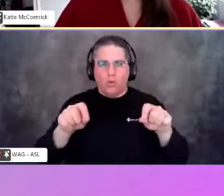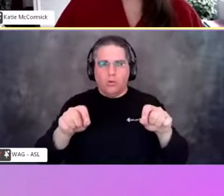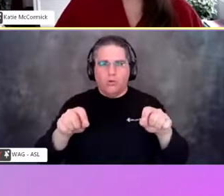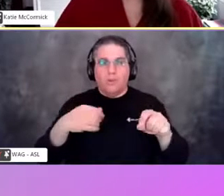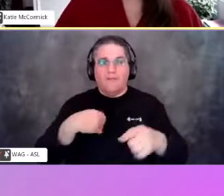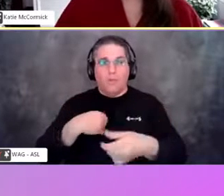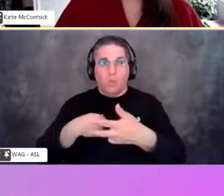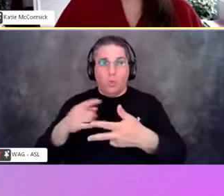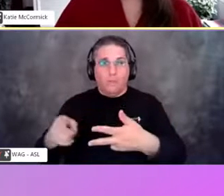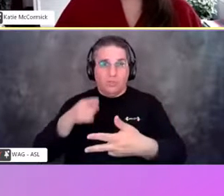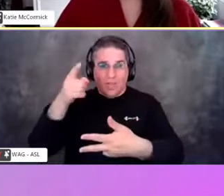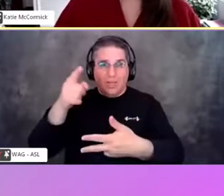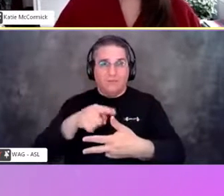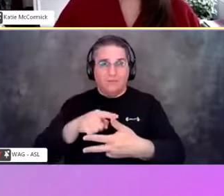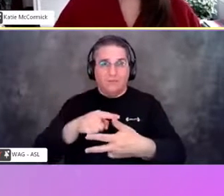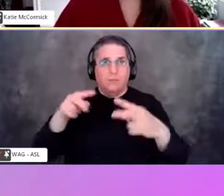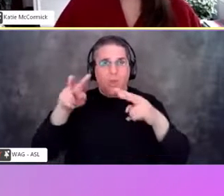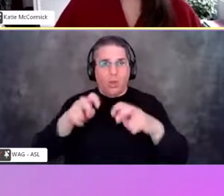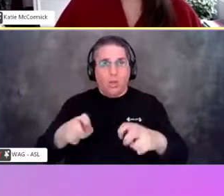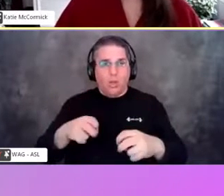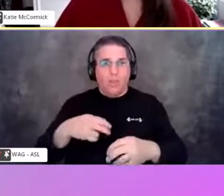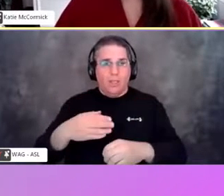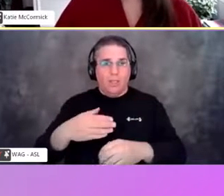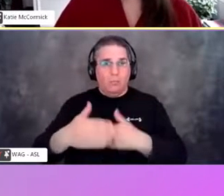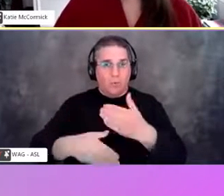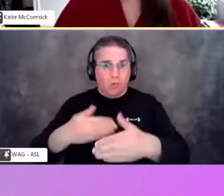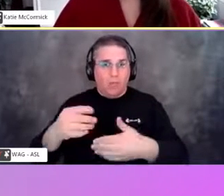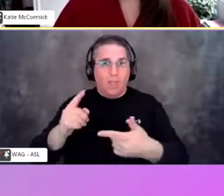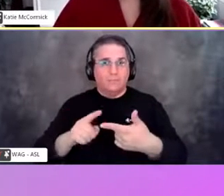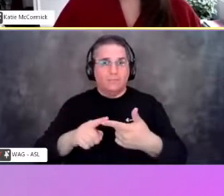diving deeper into the actual accessibility scorecard. We